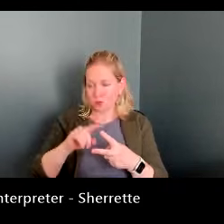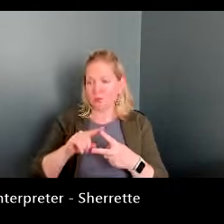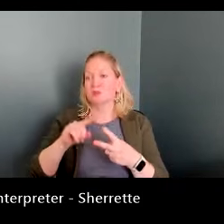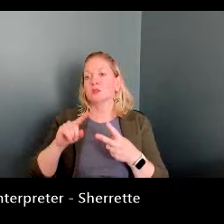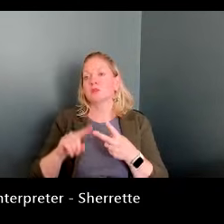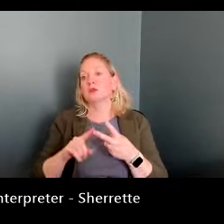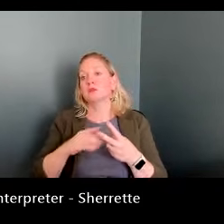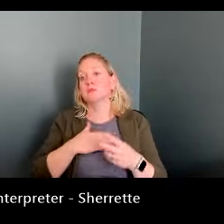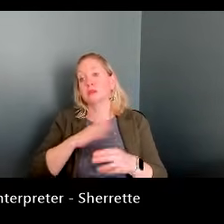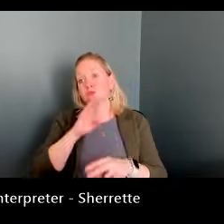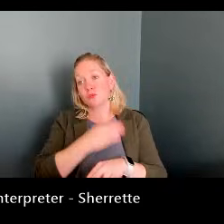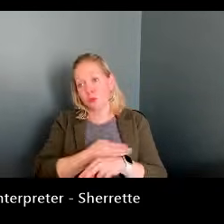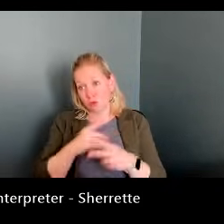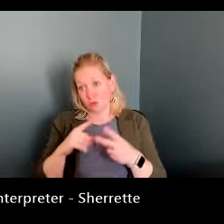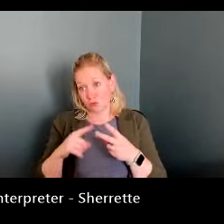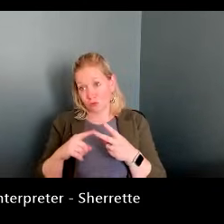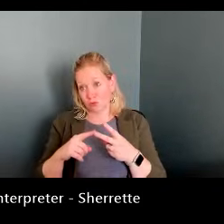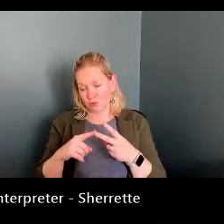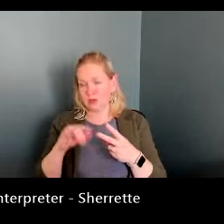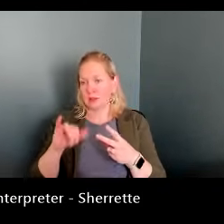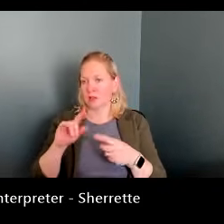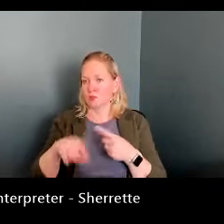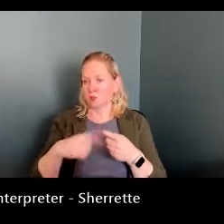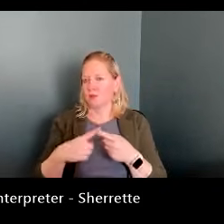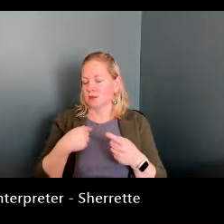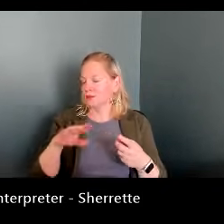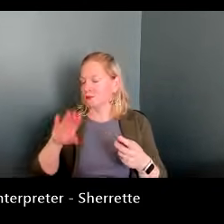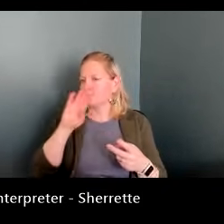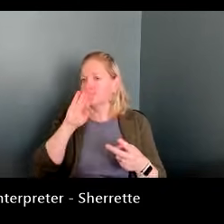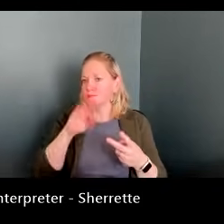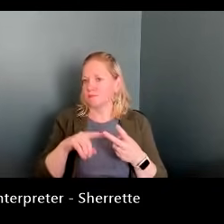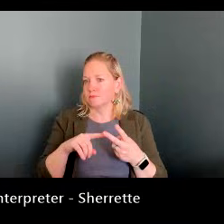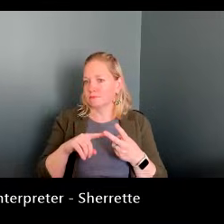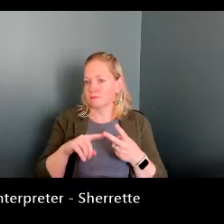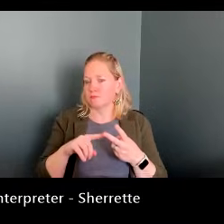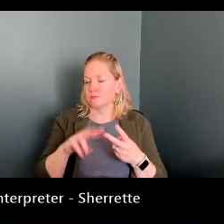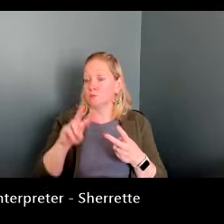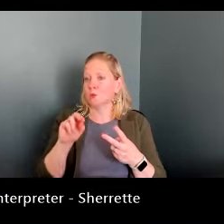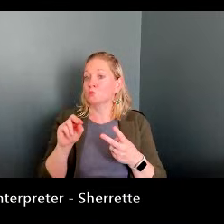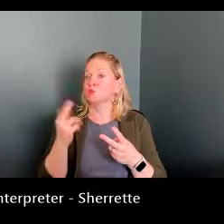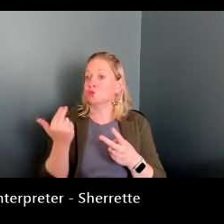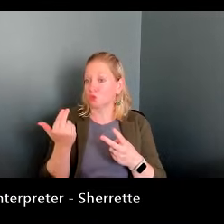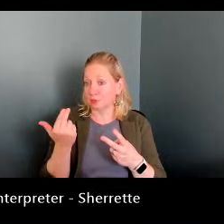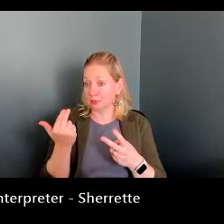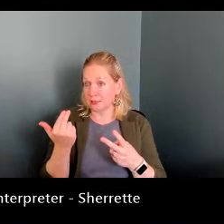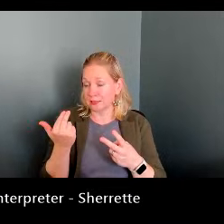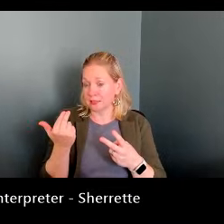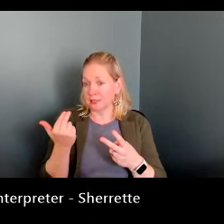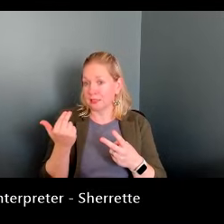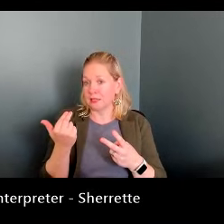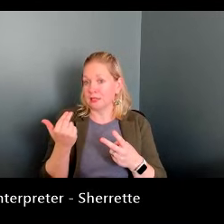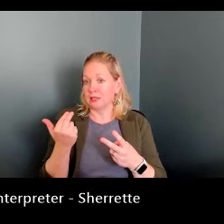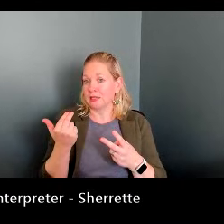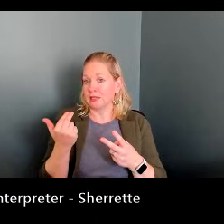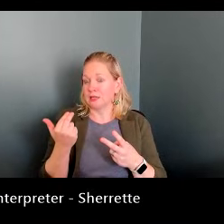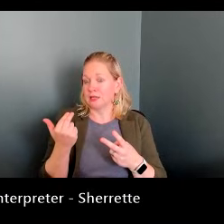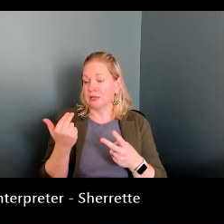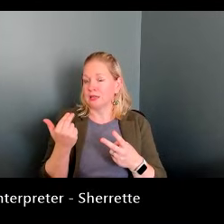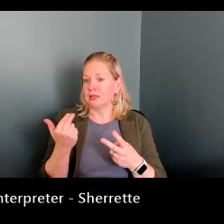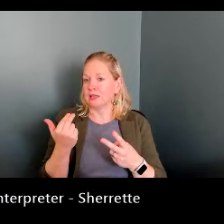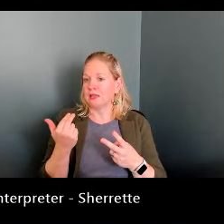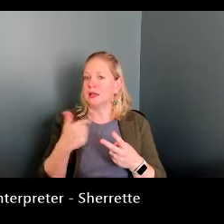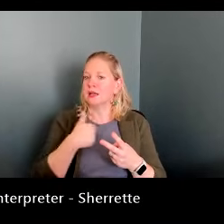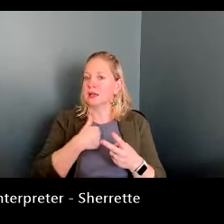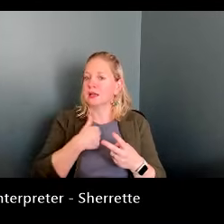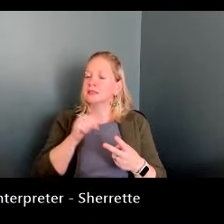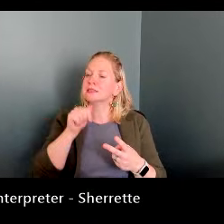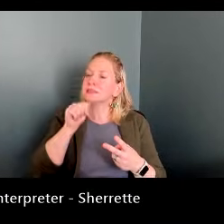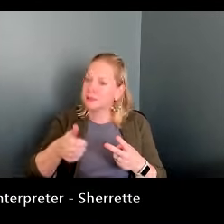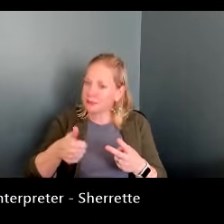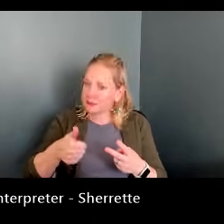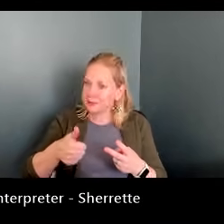on the other hand, when it hit home the year of 2013, I didn't have that discussion,